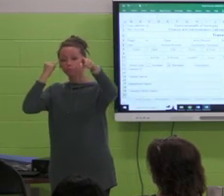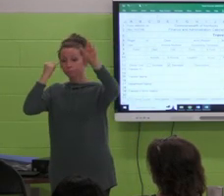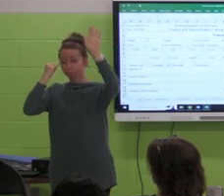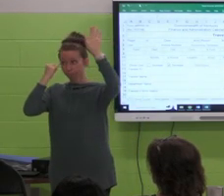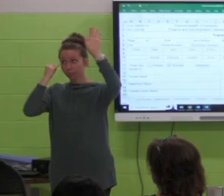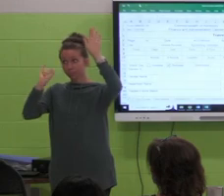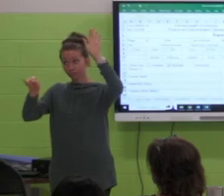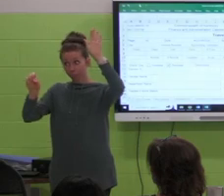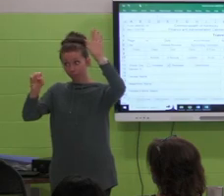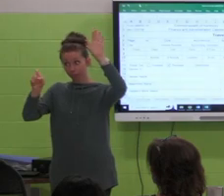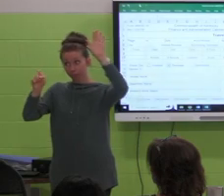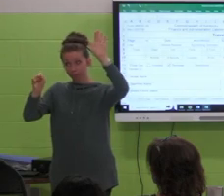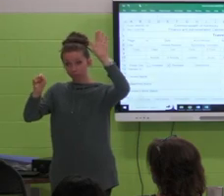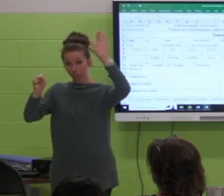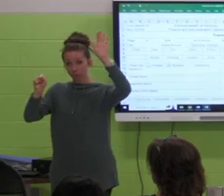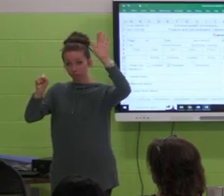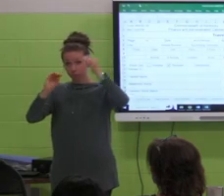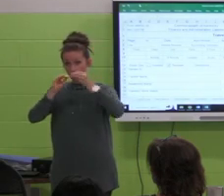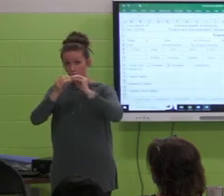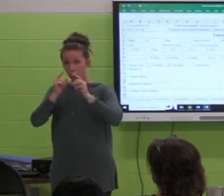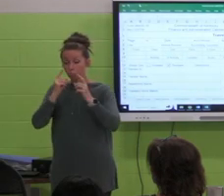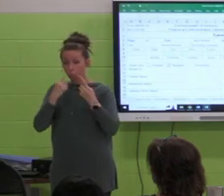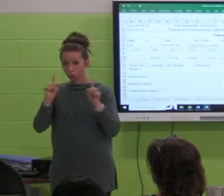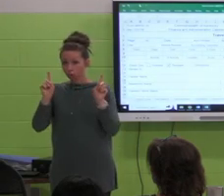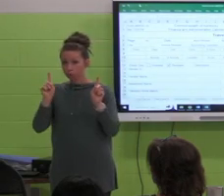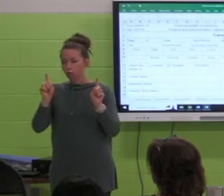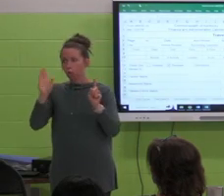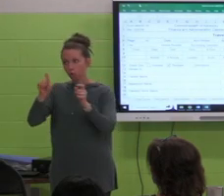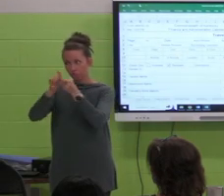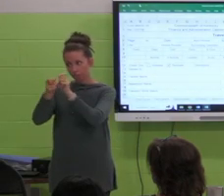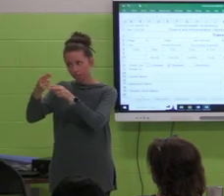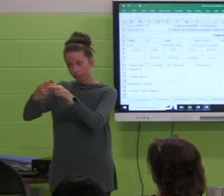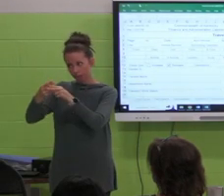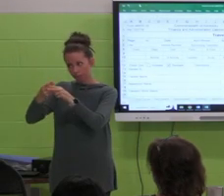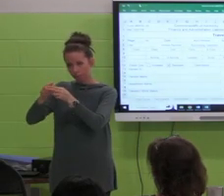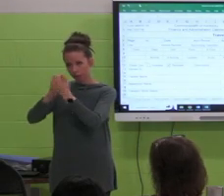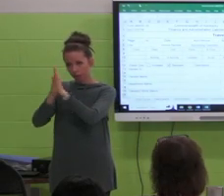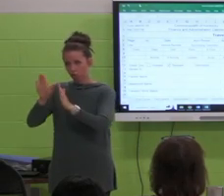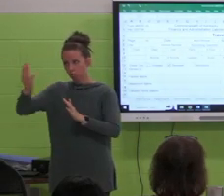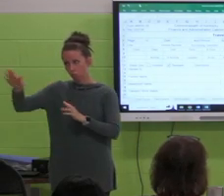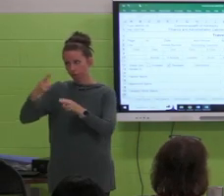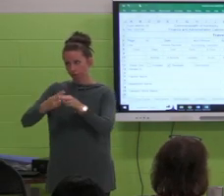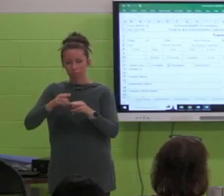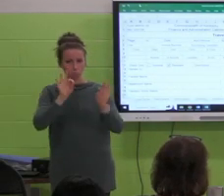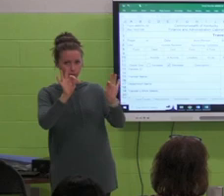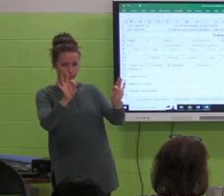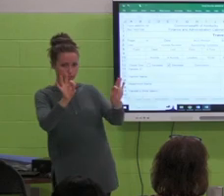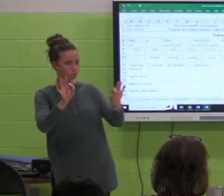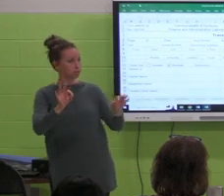works um I'll change the name to make it your name yeah and then I have one more question